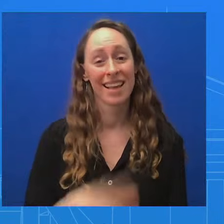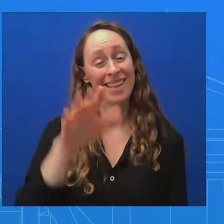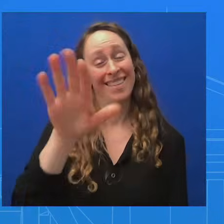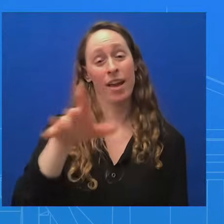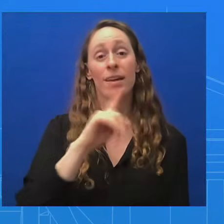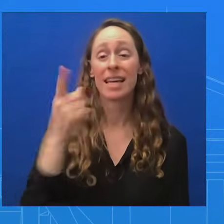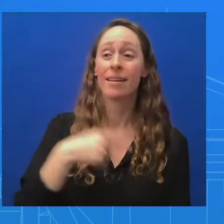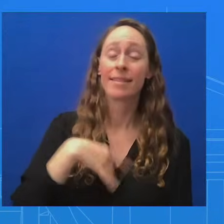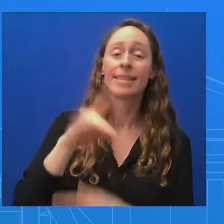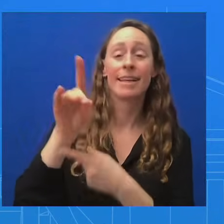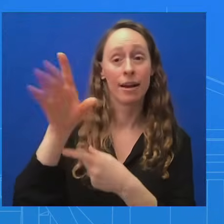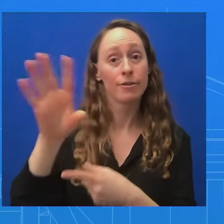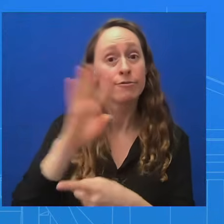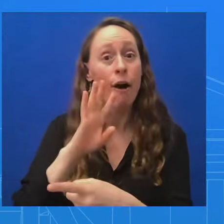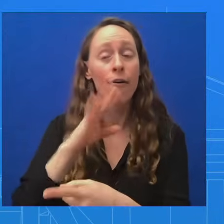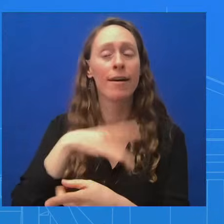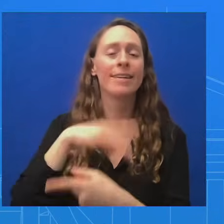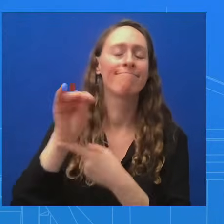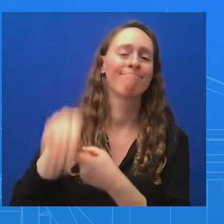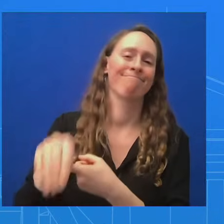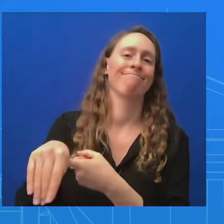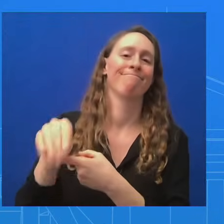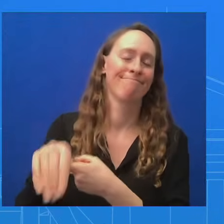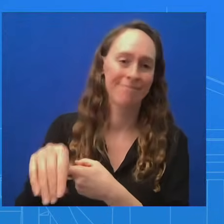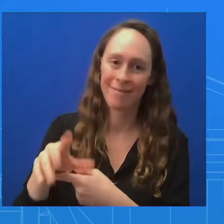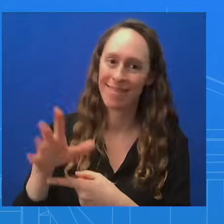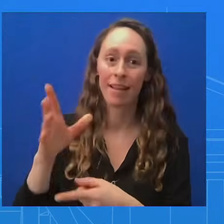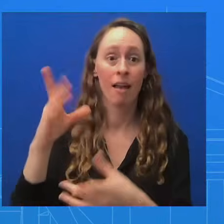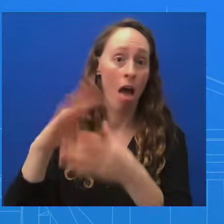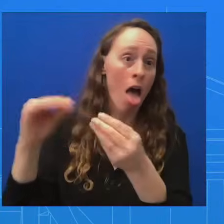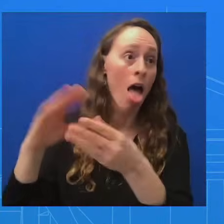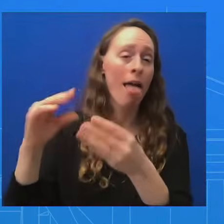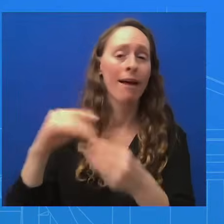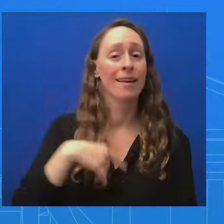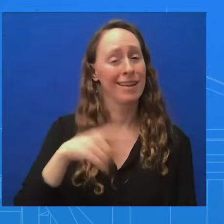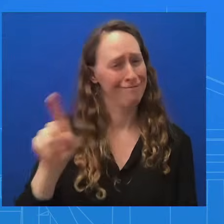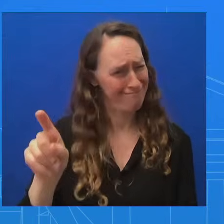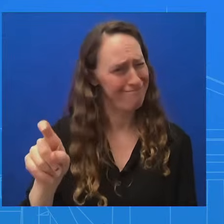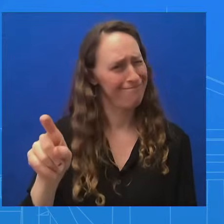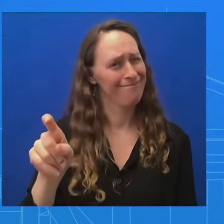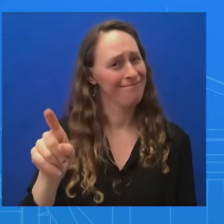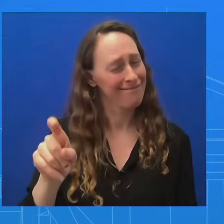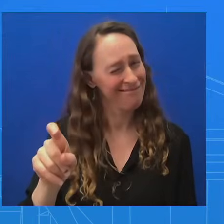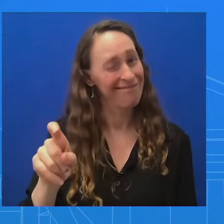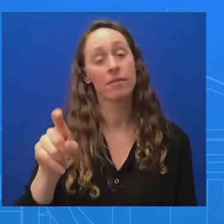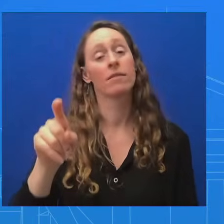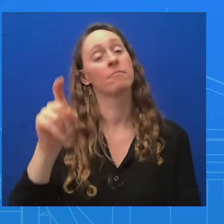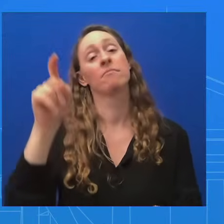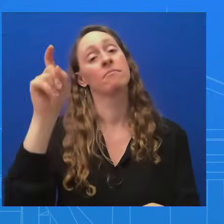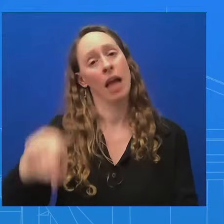We've got capabilities available to us to use it if we have to. The Press: Just to -- just to clarify: What's happening in the Red Sea, the attacks from the Houthis,